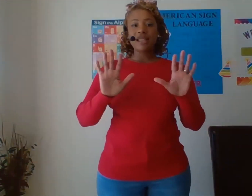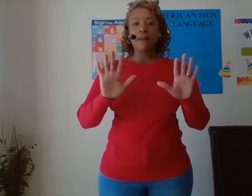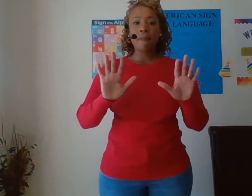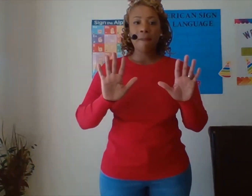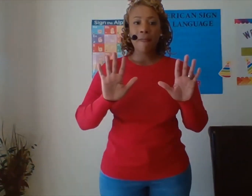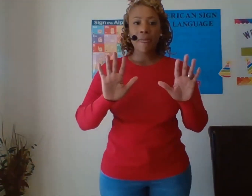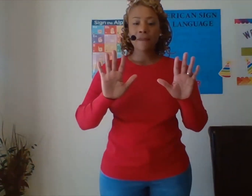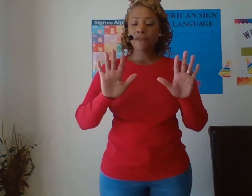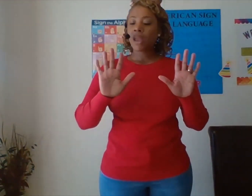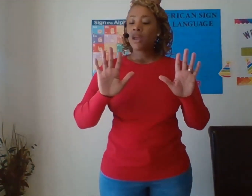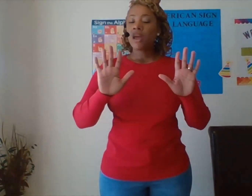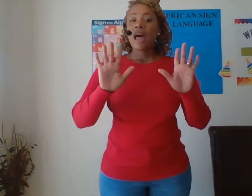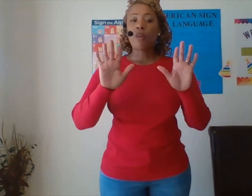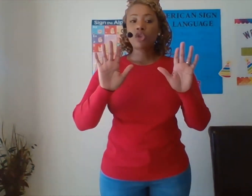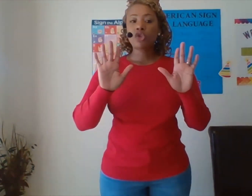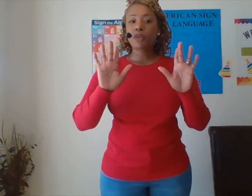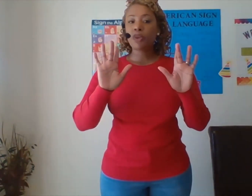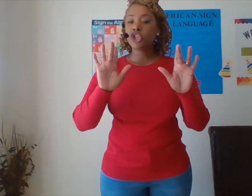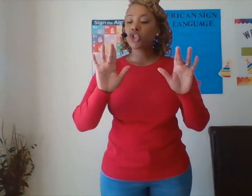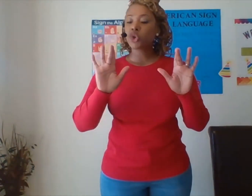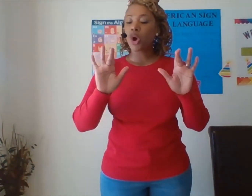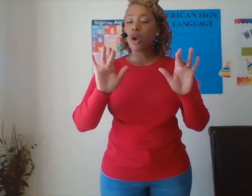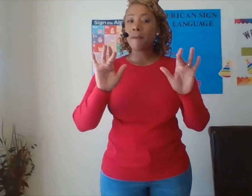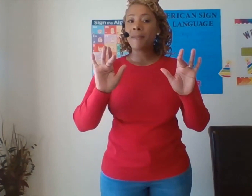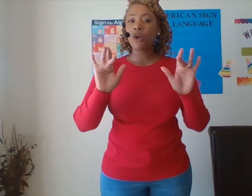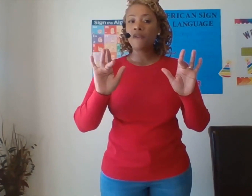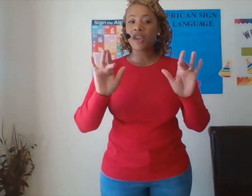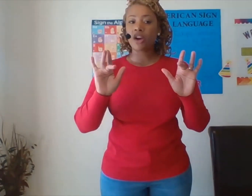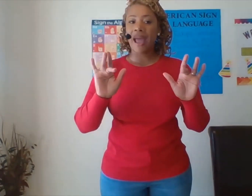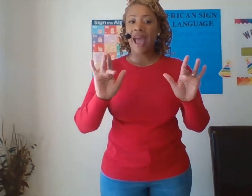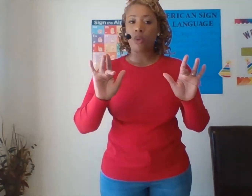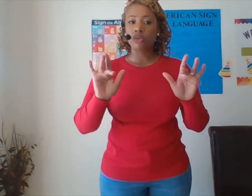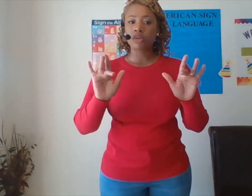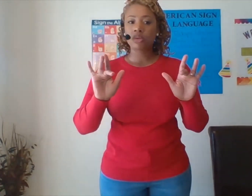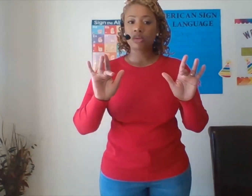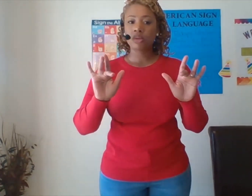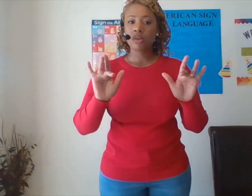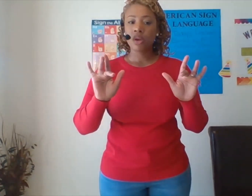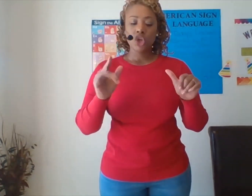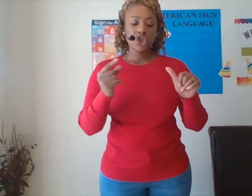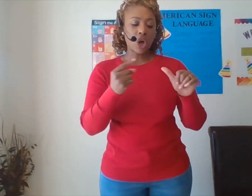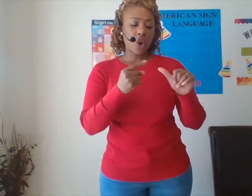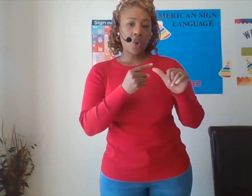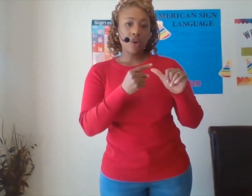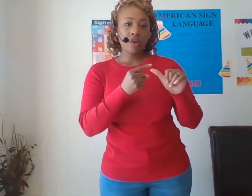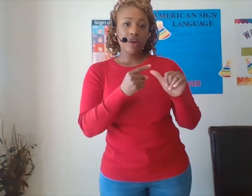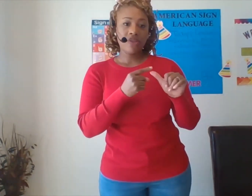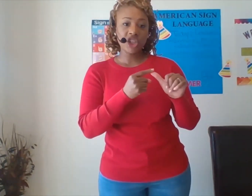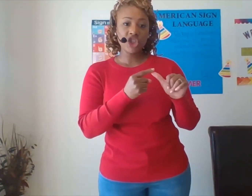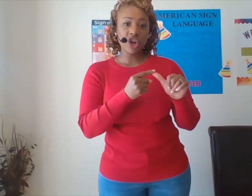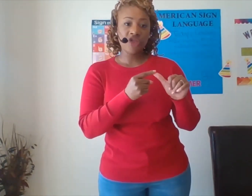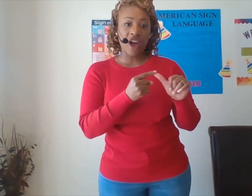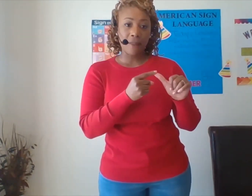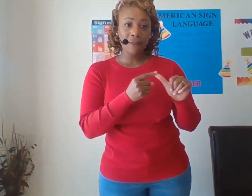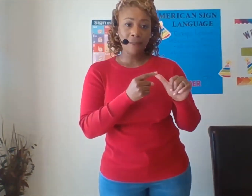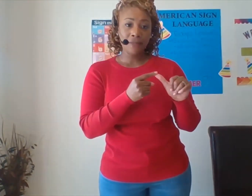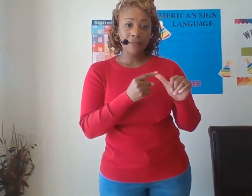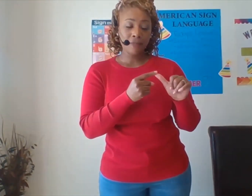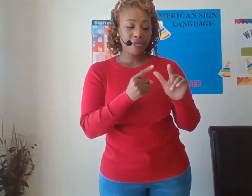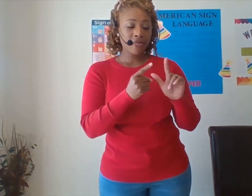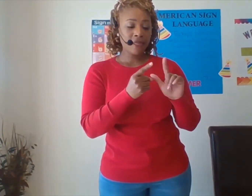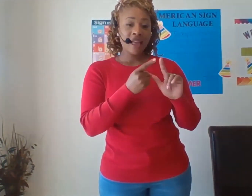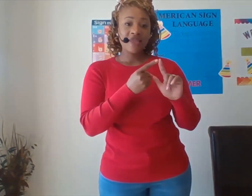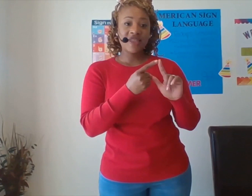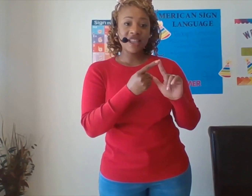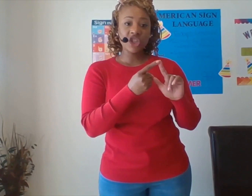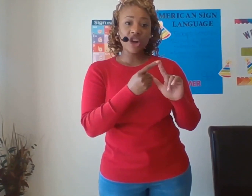up I want you to push your middle finger out so this is your thumb this is your